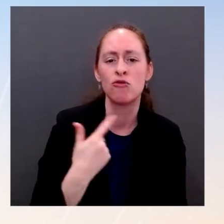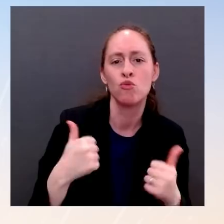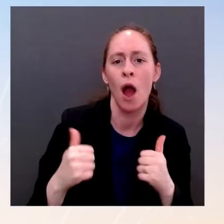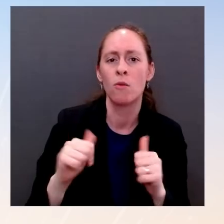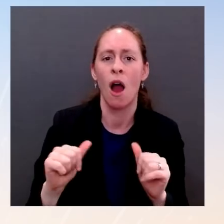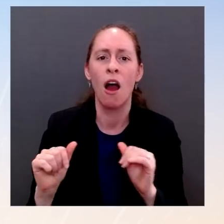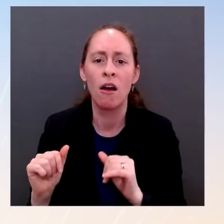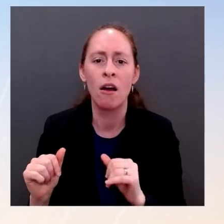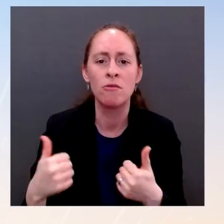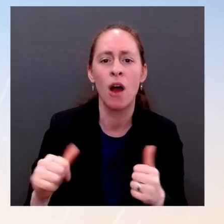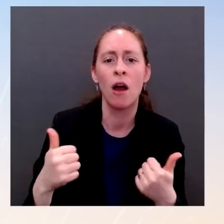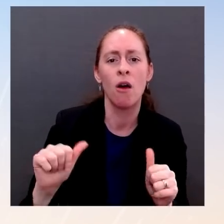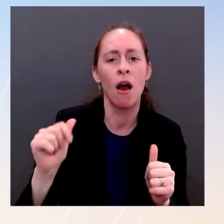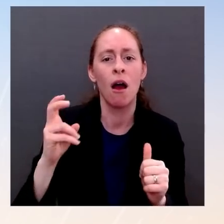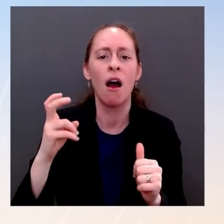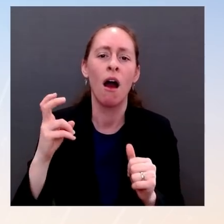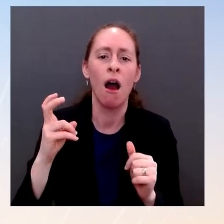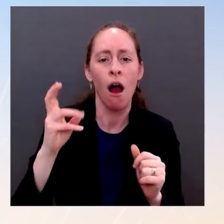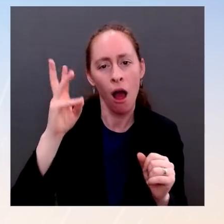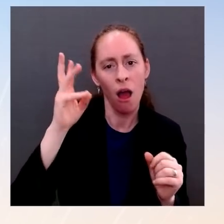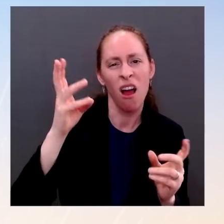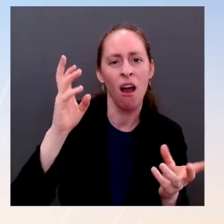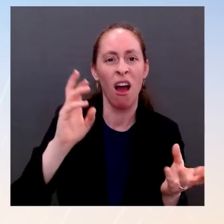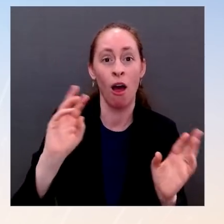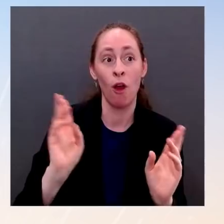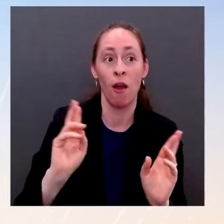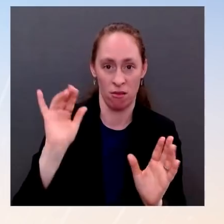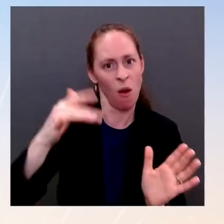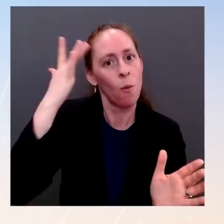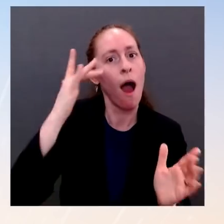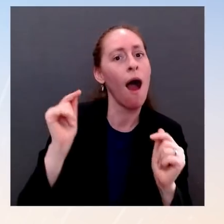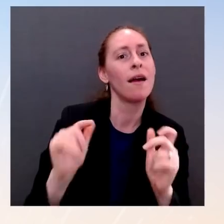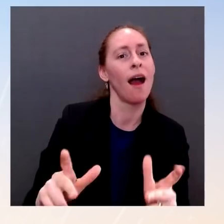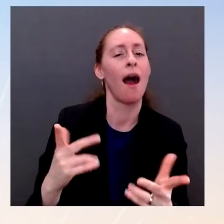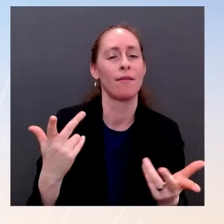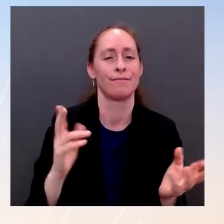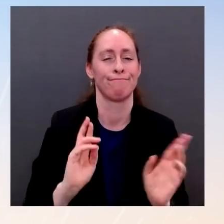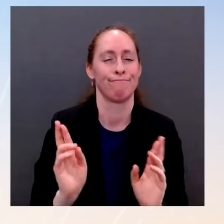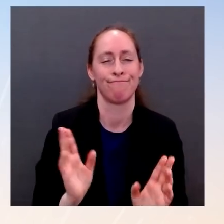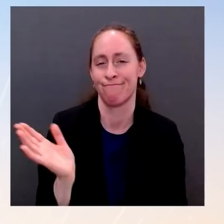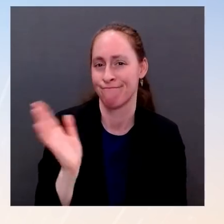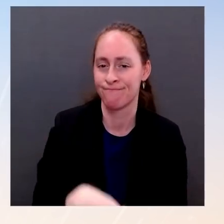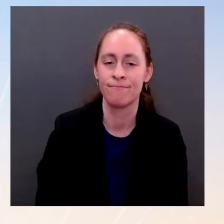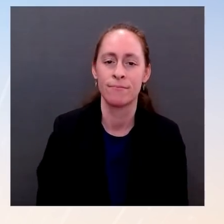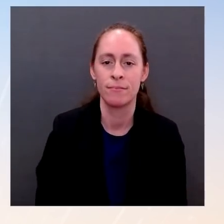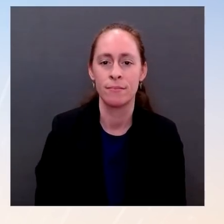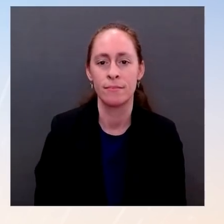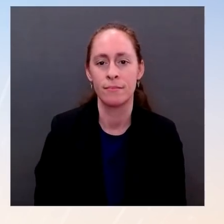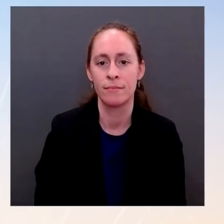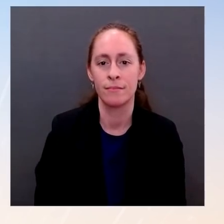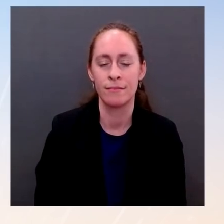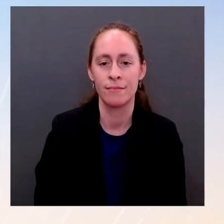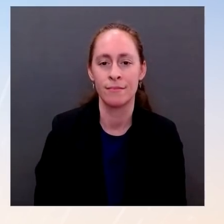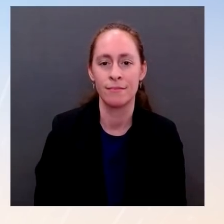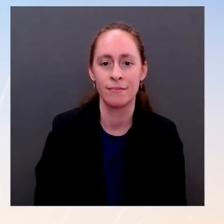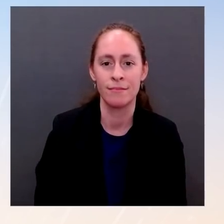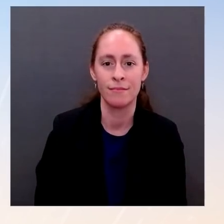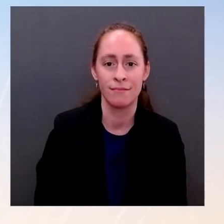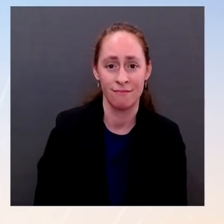The Press: Is it wise for President Zelenskyy to leave Ukraine to attend the Munich Conference? Ms. Psaki: That is a decision for him to make.